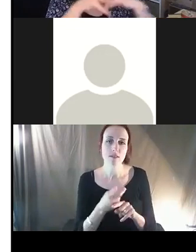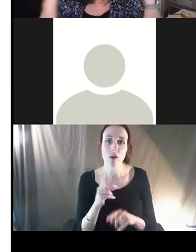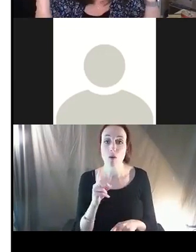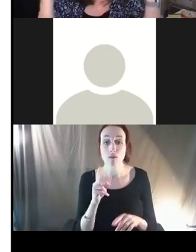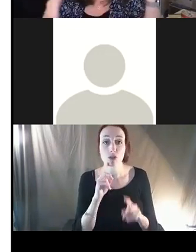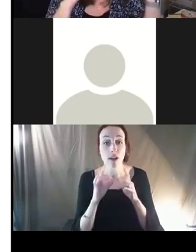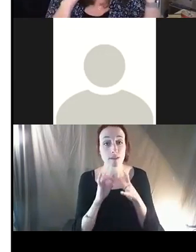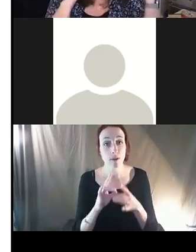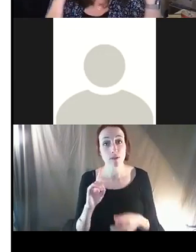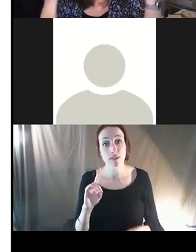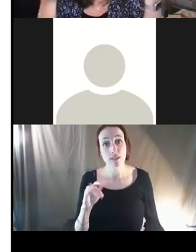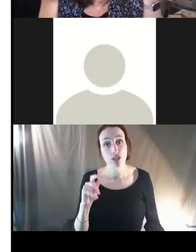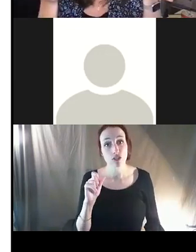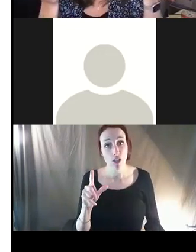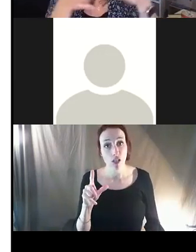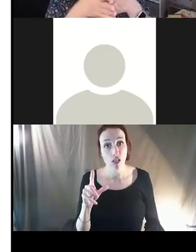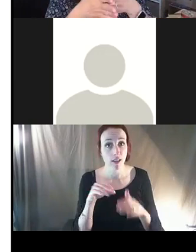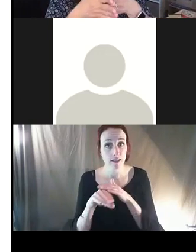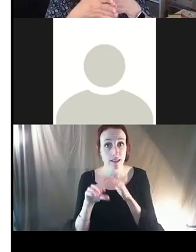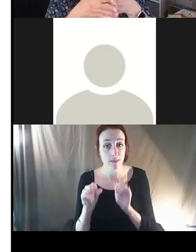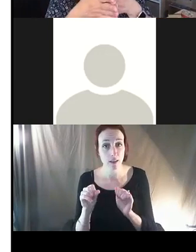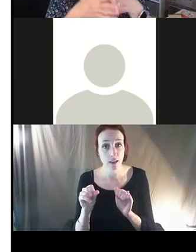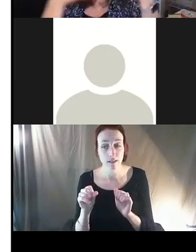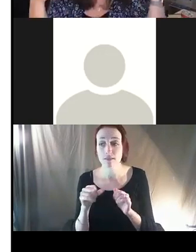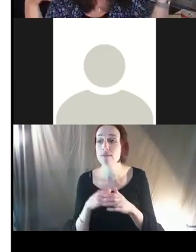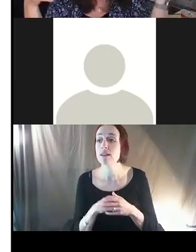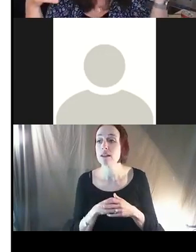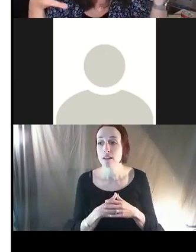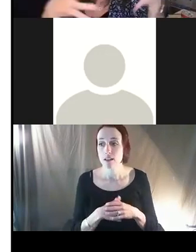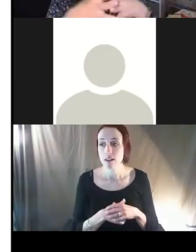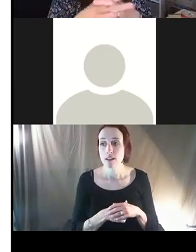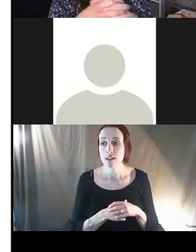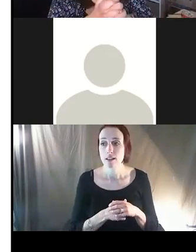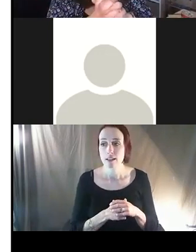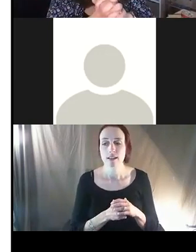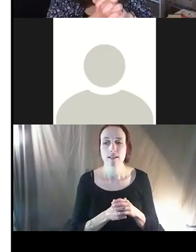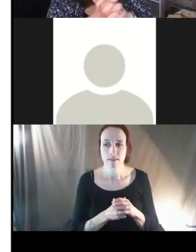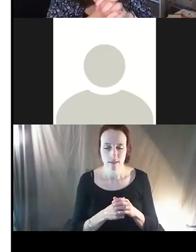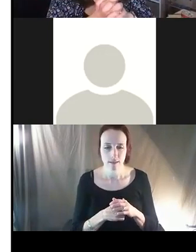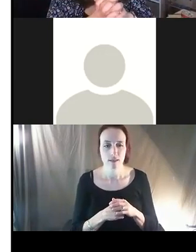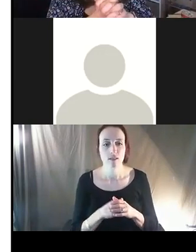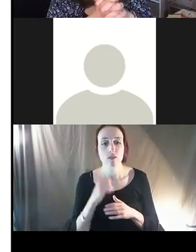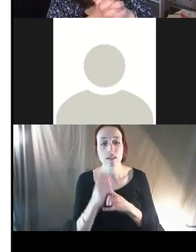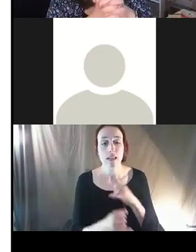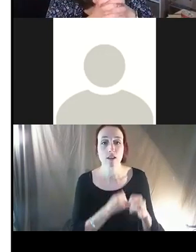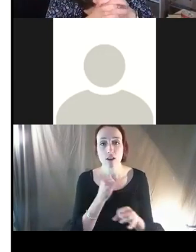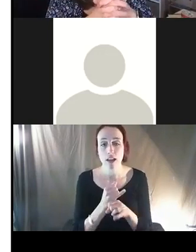my organization tests for. They are the international accepted standard for measurement.